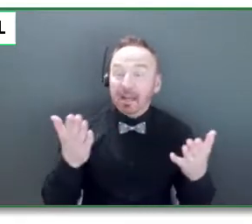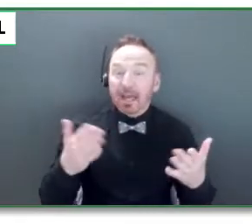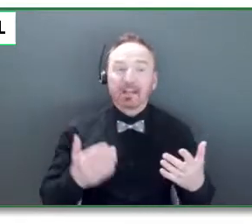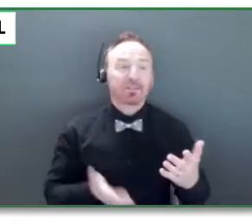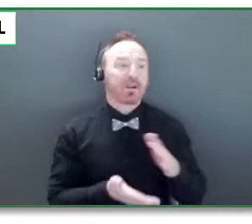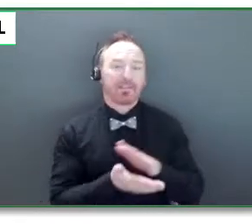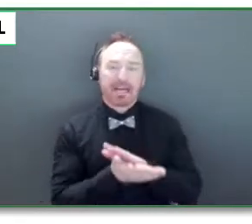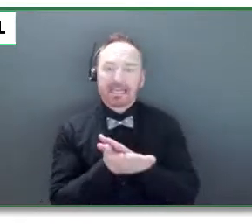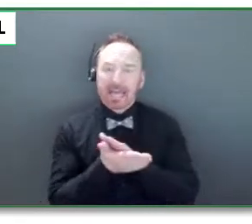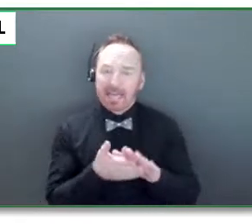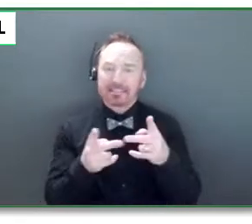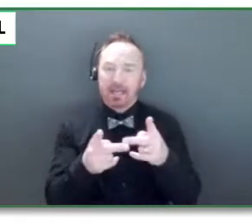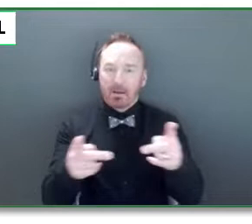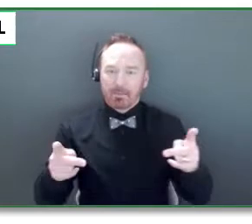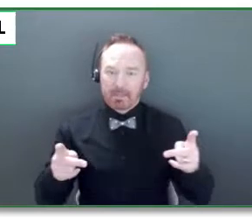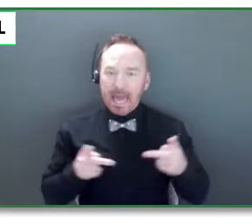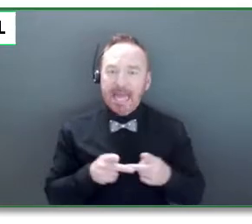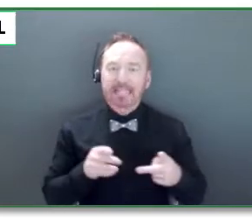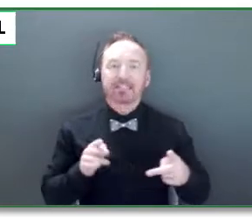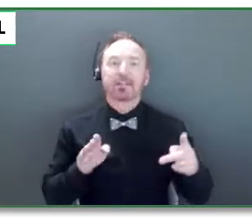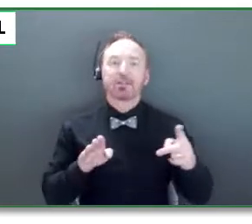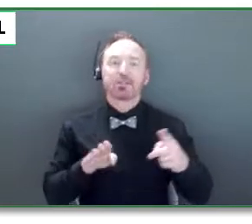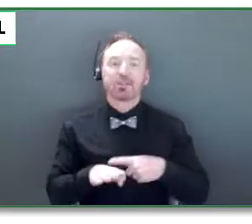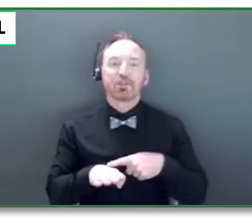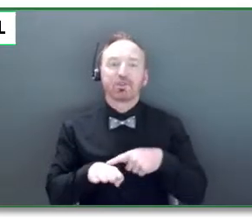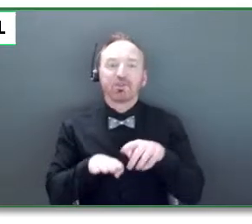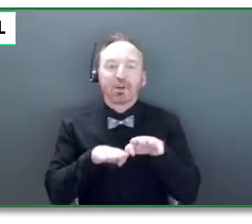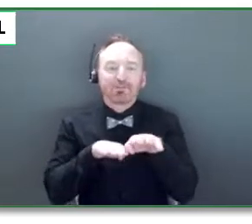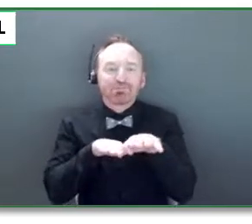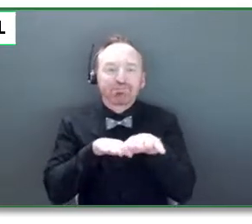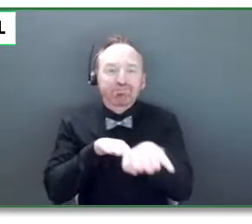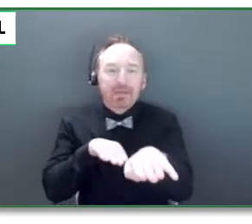like everybody else but at least i can have access